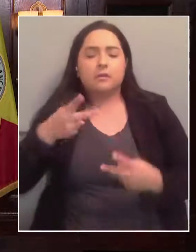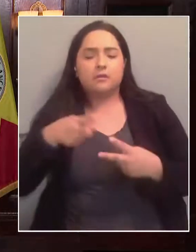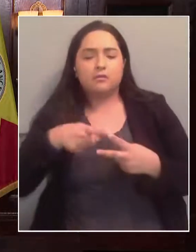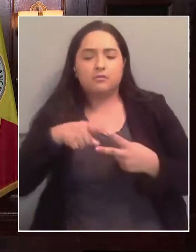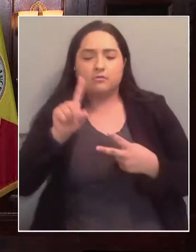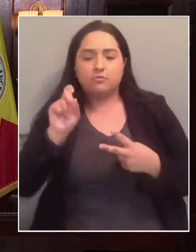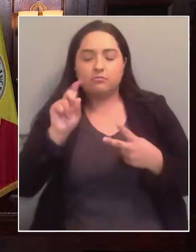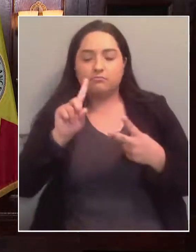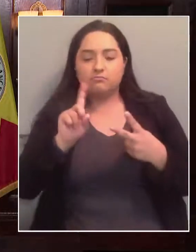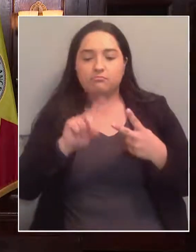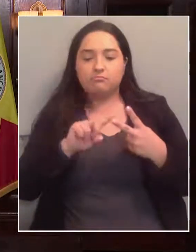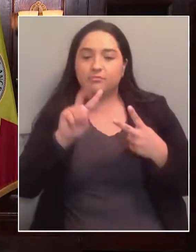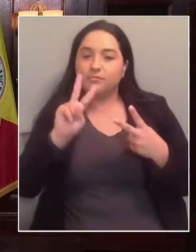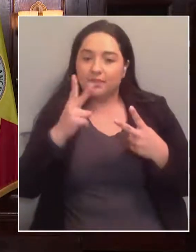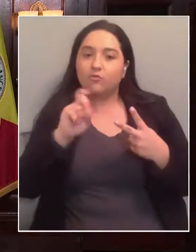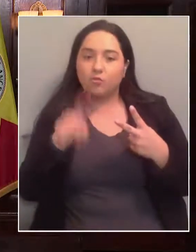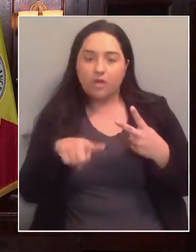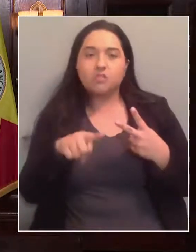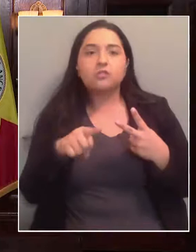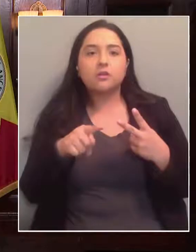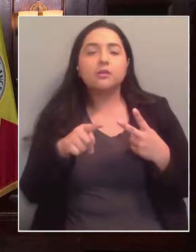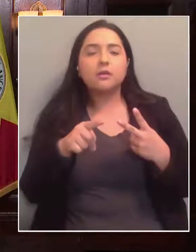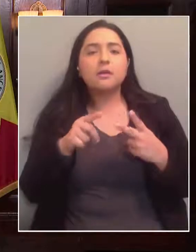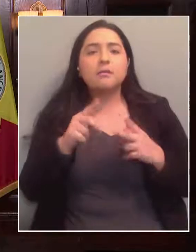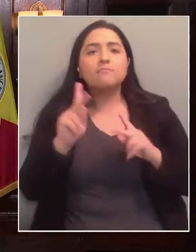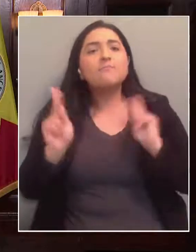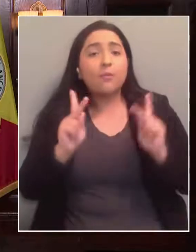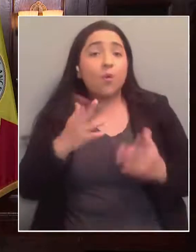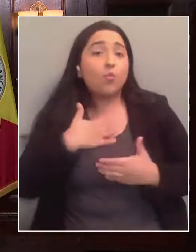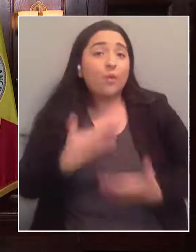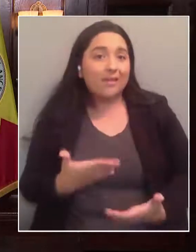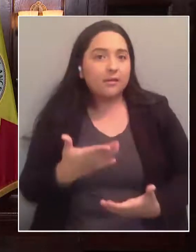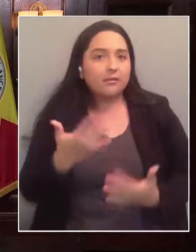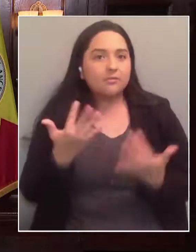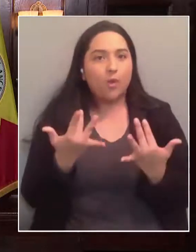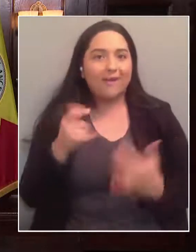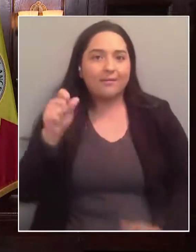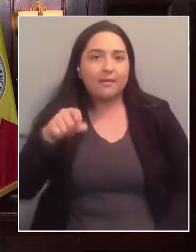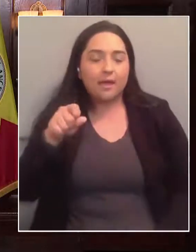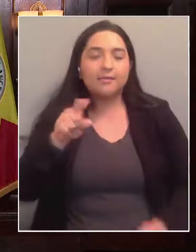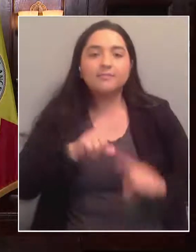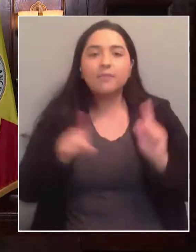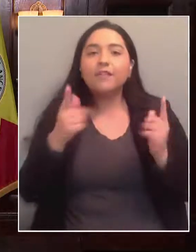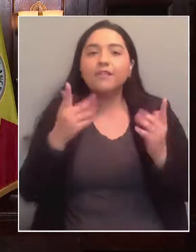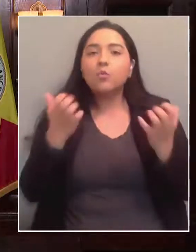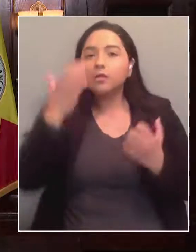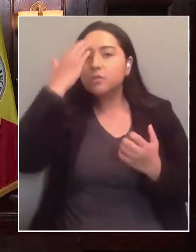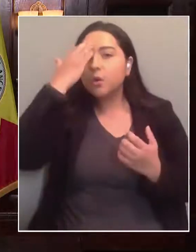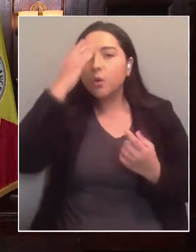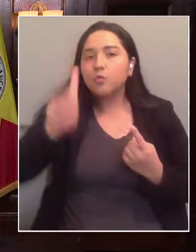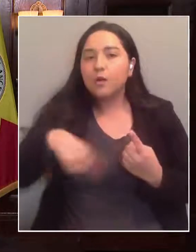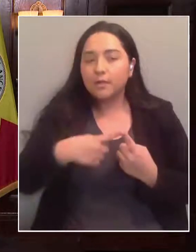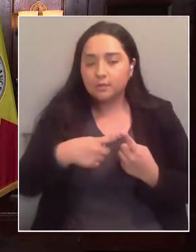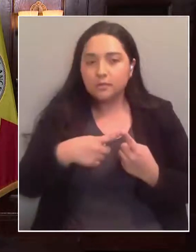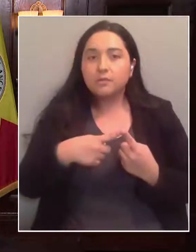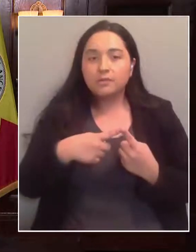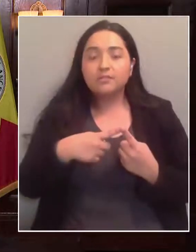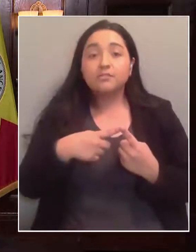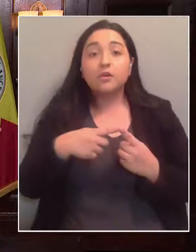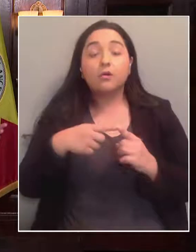IT'S A GREAT QUESTION. PEOPLE ARE WILLING TO WAIT, THEY JUST WANT TO KNOW WHEN. THE STATE TECHNOLOGY CHANGE